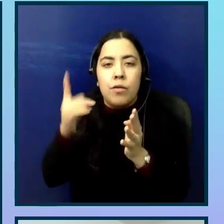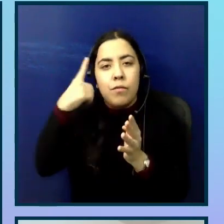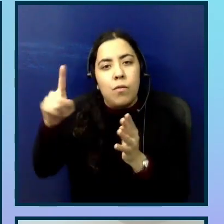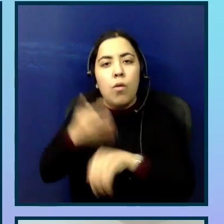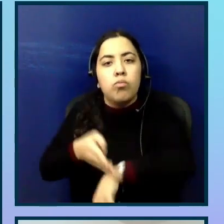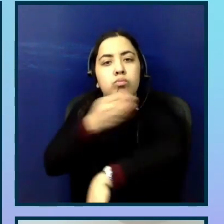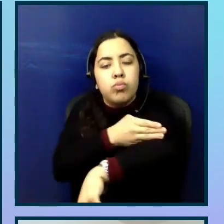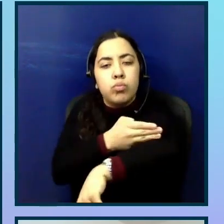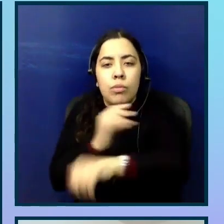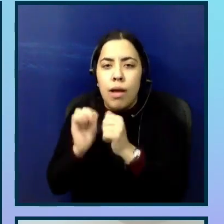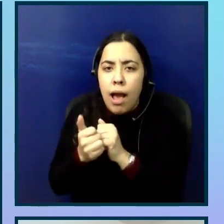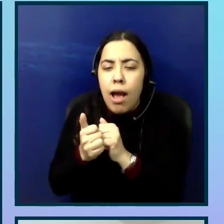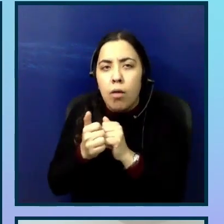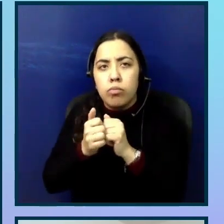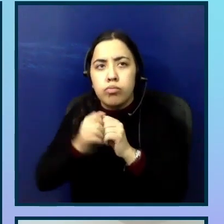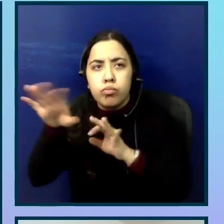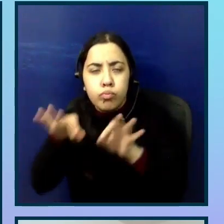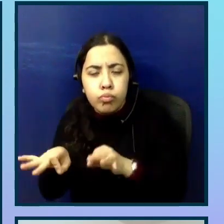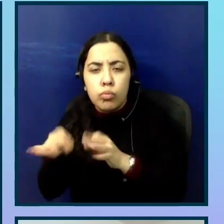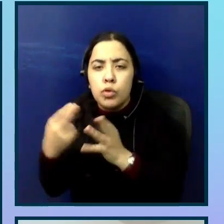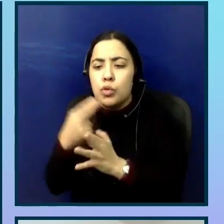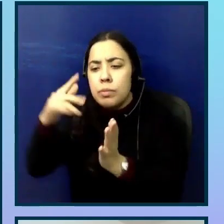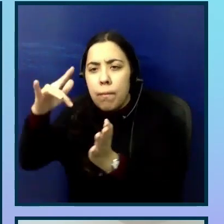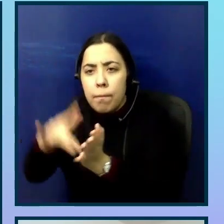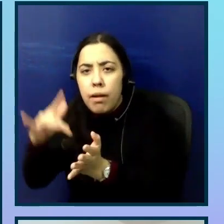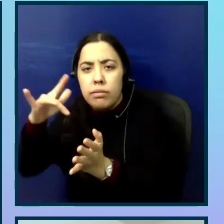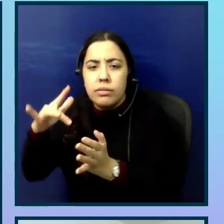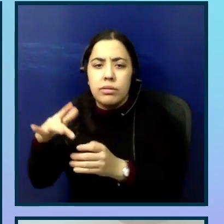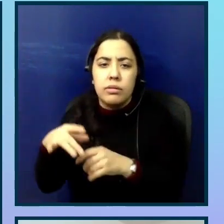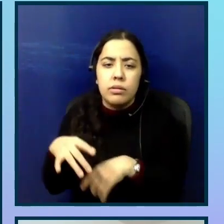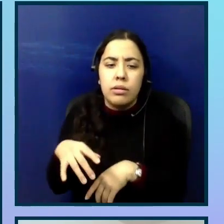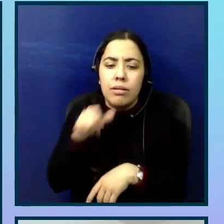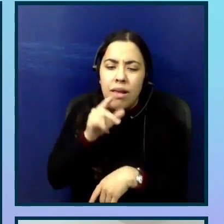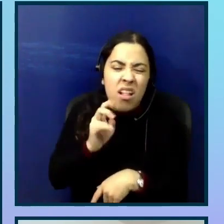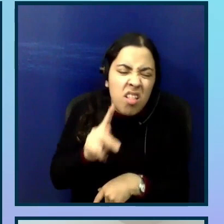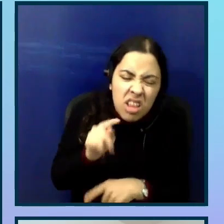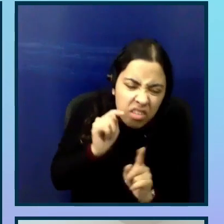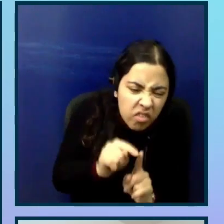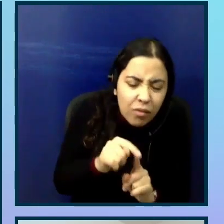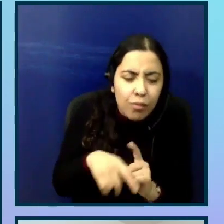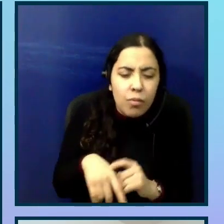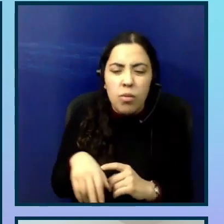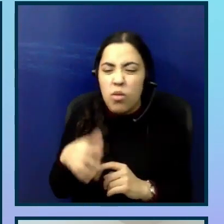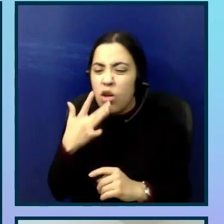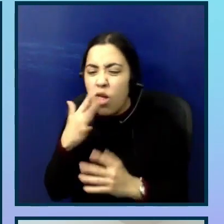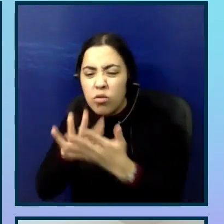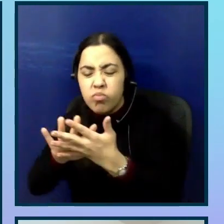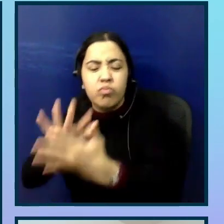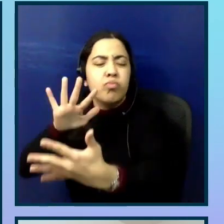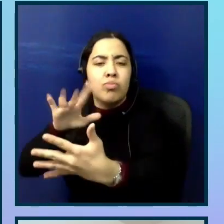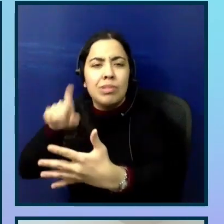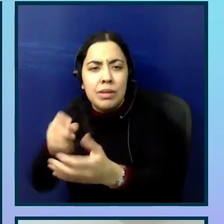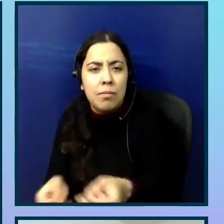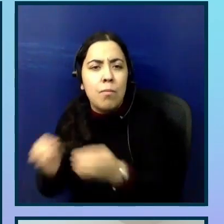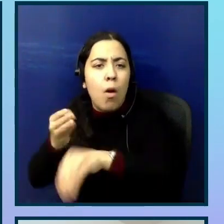like using a button instead of a link here or this color palette needs more color contrast